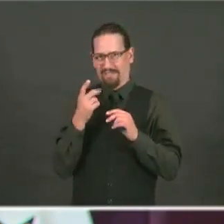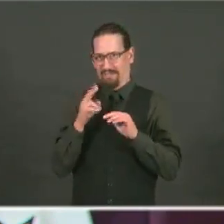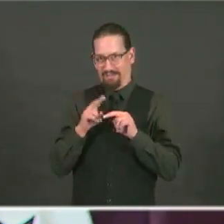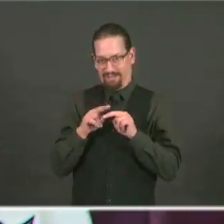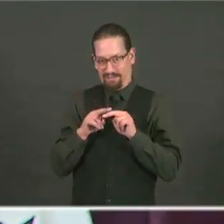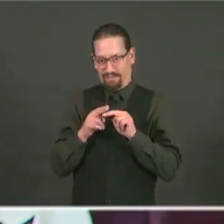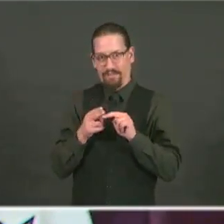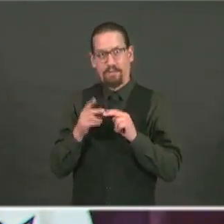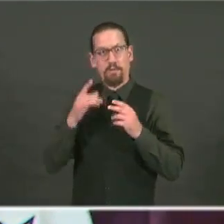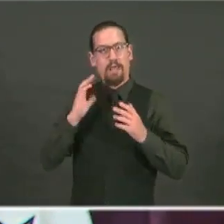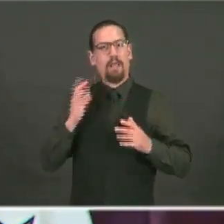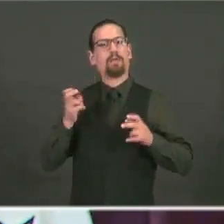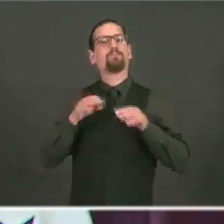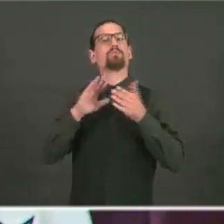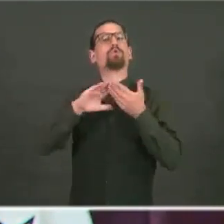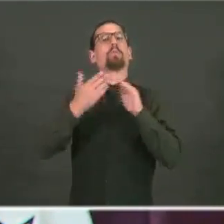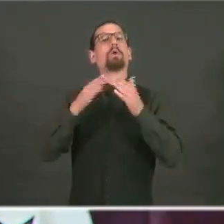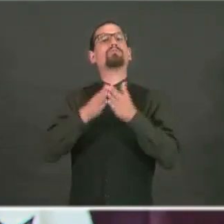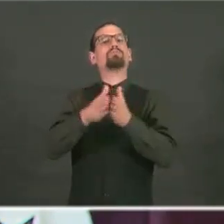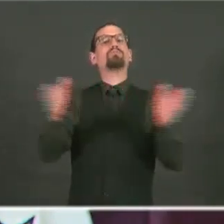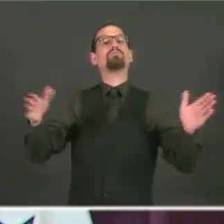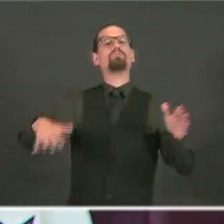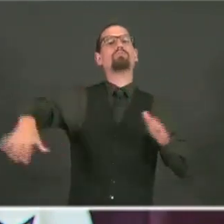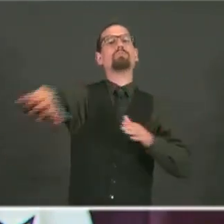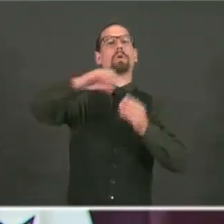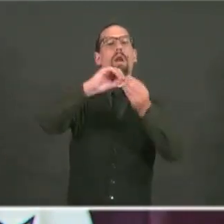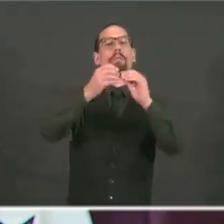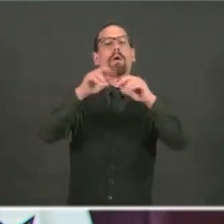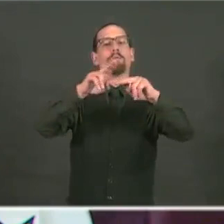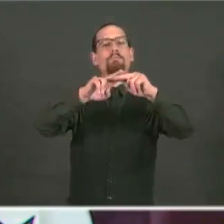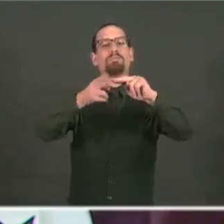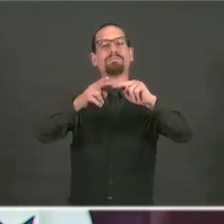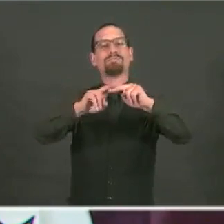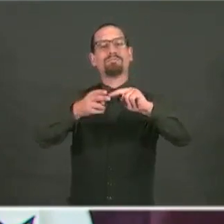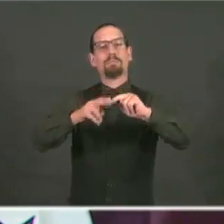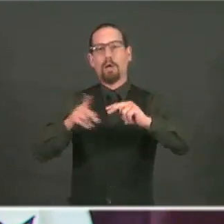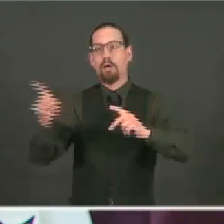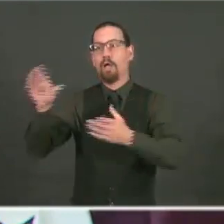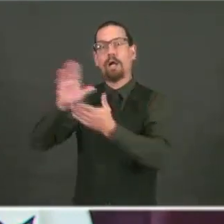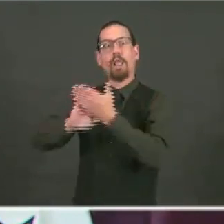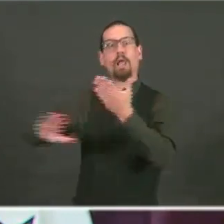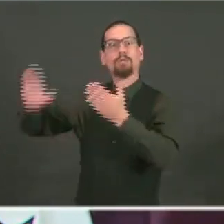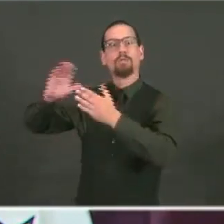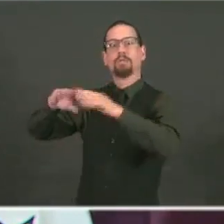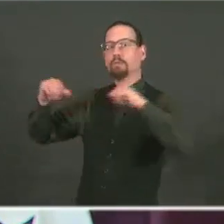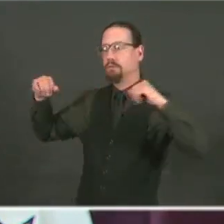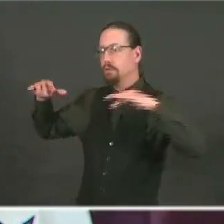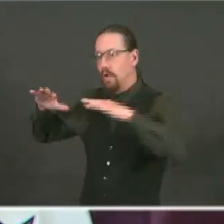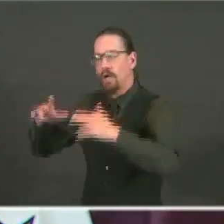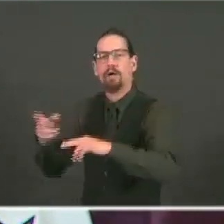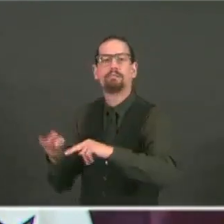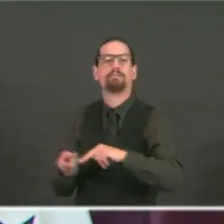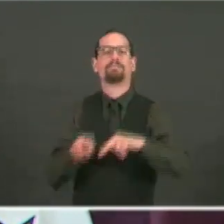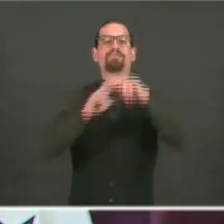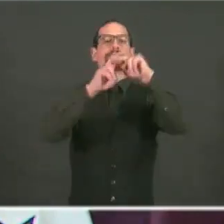DECLINING SLIGHTLY, LAST WEEK. AGAIN, IT IS IMPORTANT FOR YOU